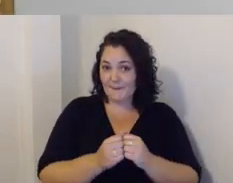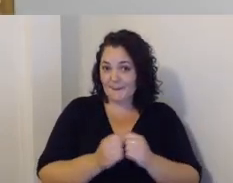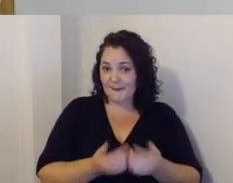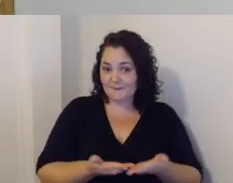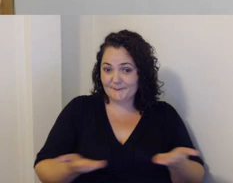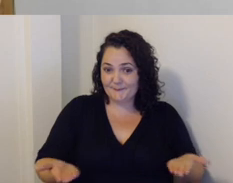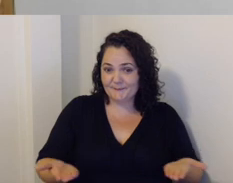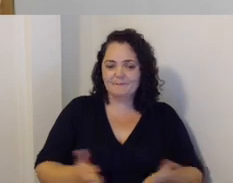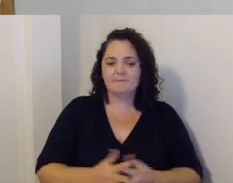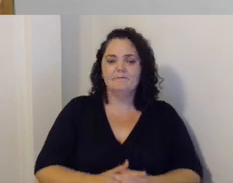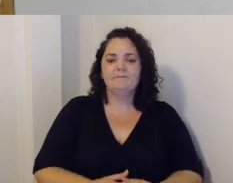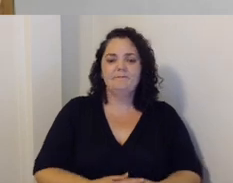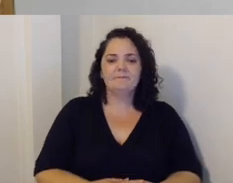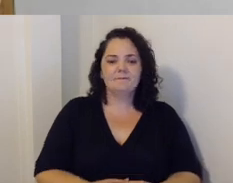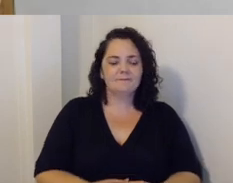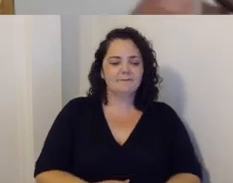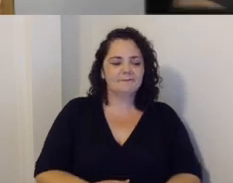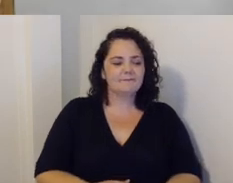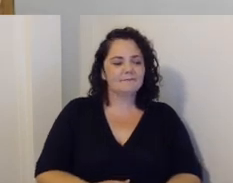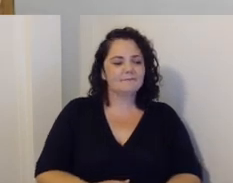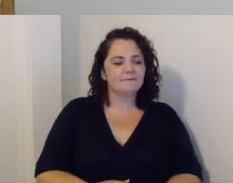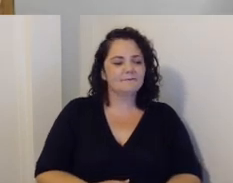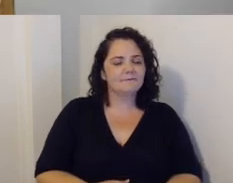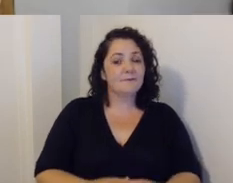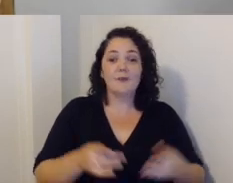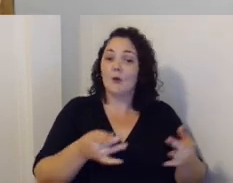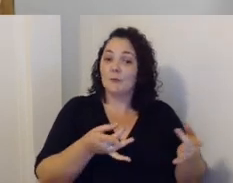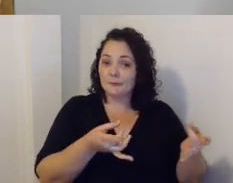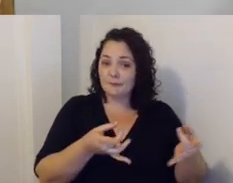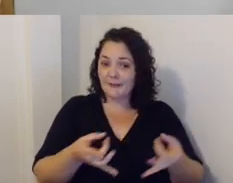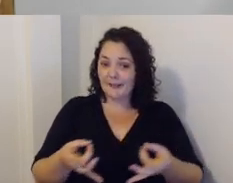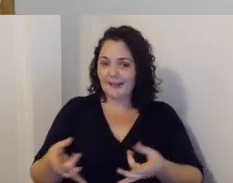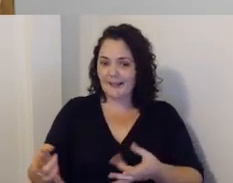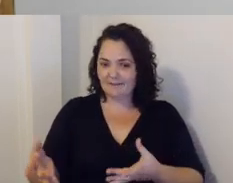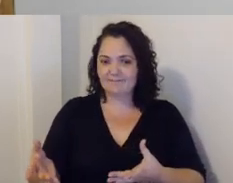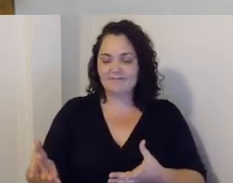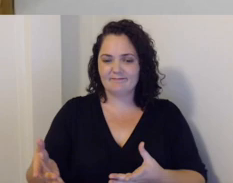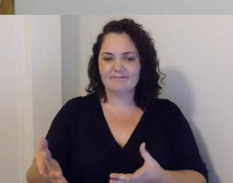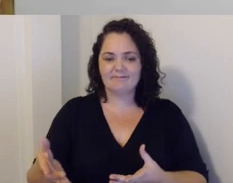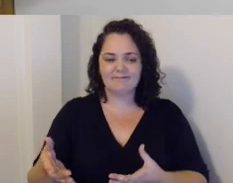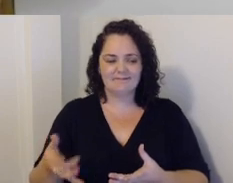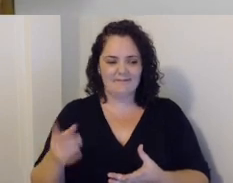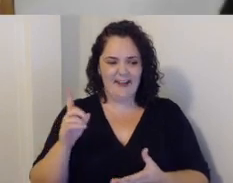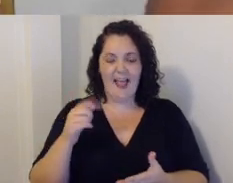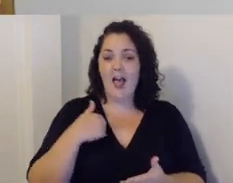way alright and to prepare my surface now again all that I'm going to do is sprinkle that chalk